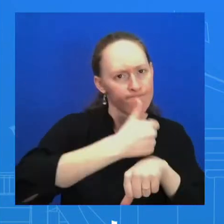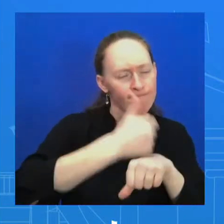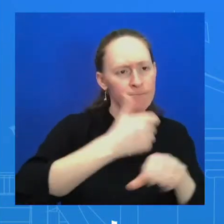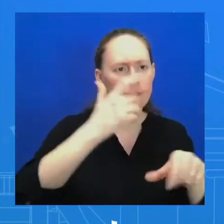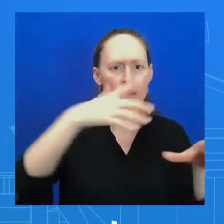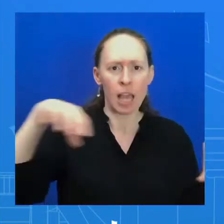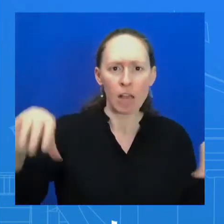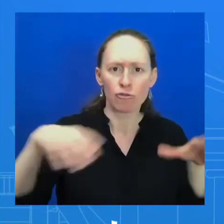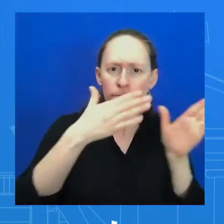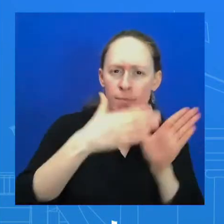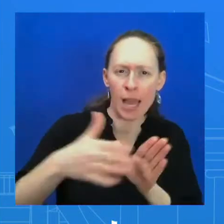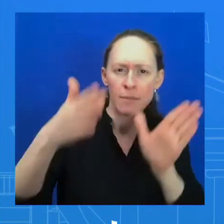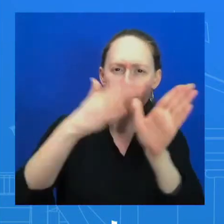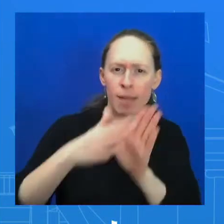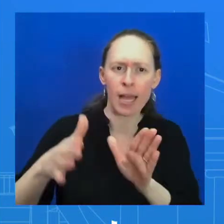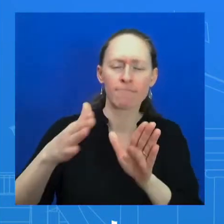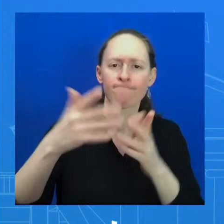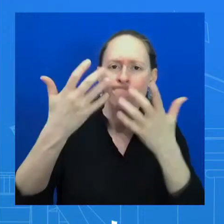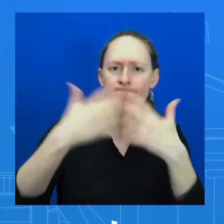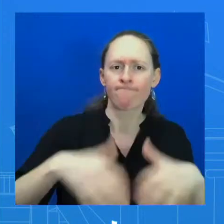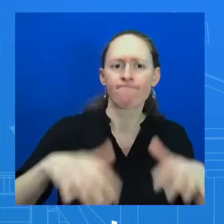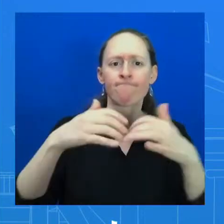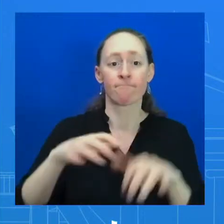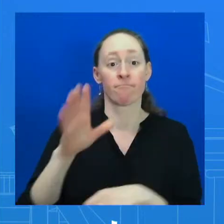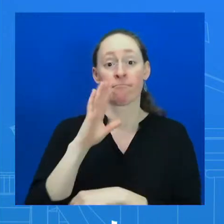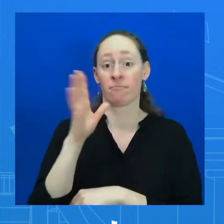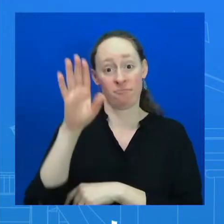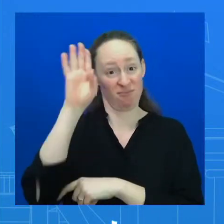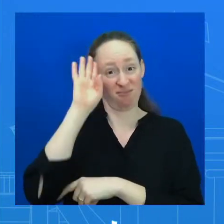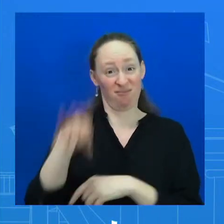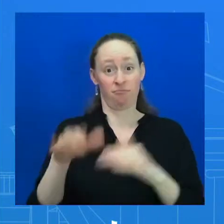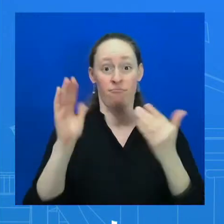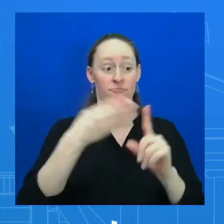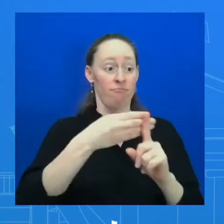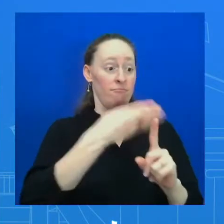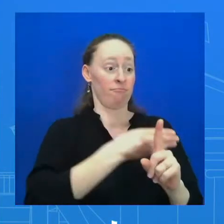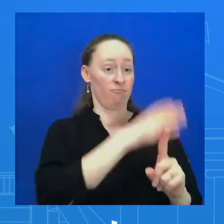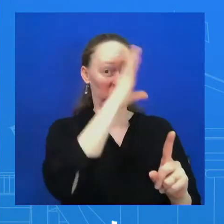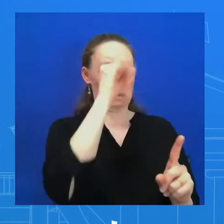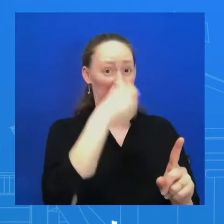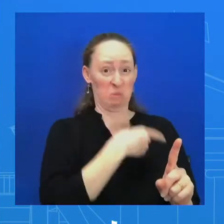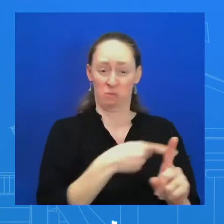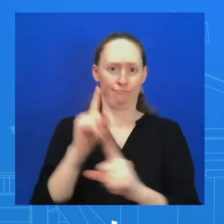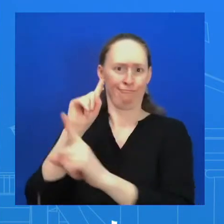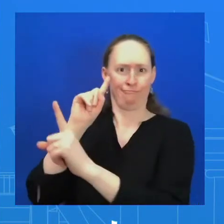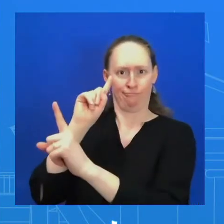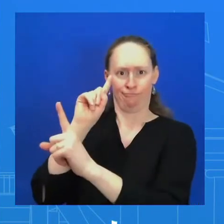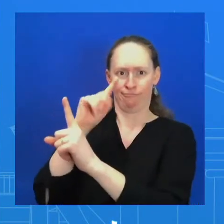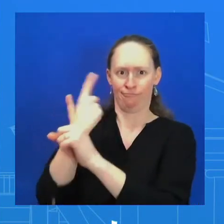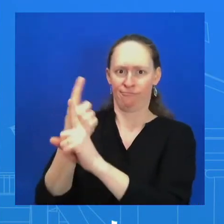more than any -- any other president. The Press: This just serves as, like, a smaller piece to that -- Ms. Jean-Pierre: But it's -- Q- larger -- Ms. Jean-Pierre: It's a -- I would --